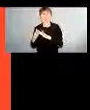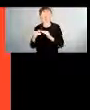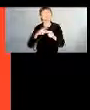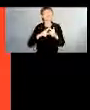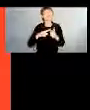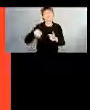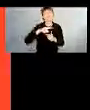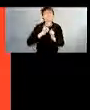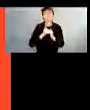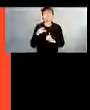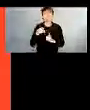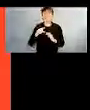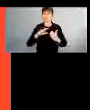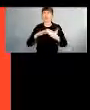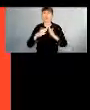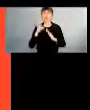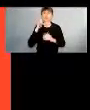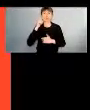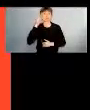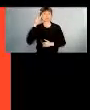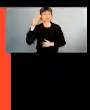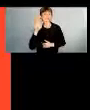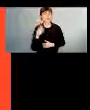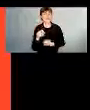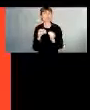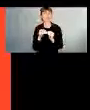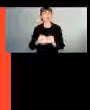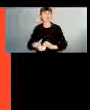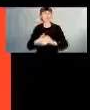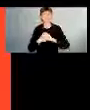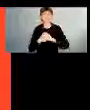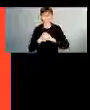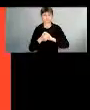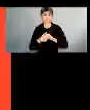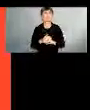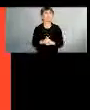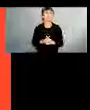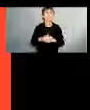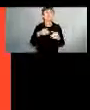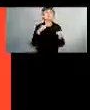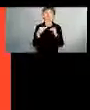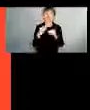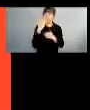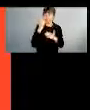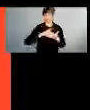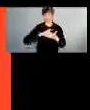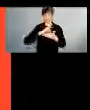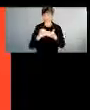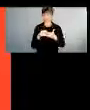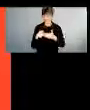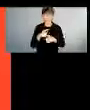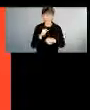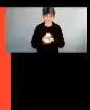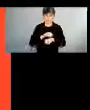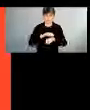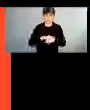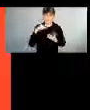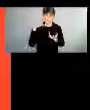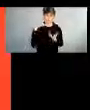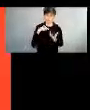with your communities in the future. Describe why this project is important to the communities you’ve identified and how you’re considering them.